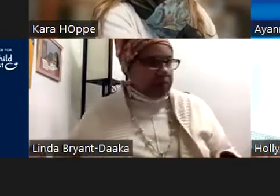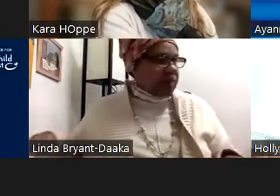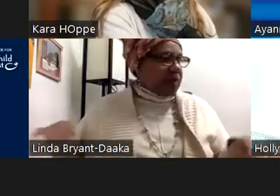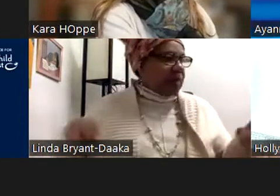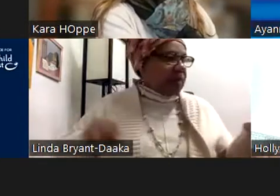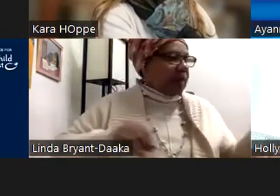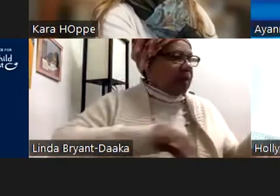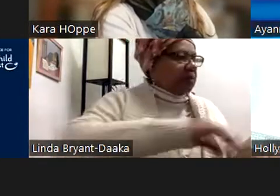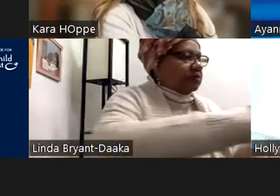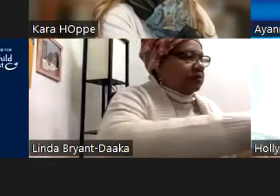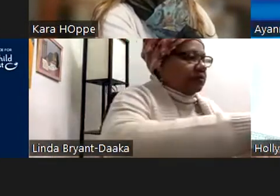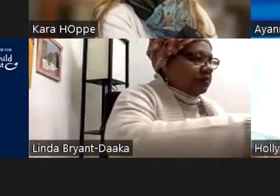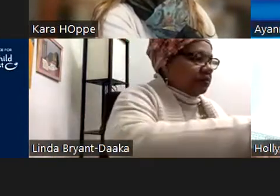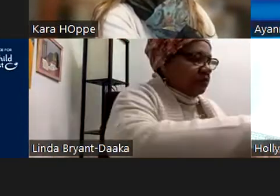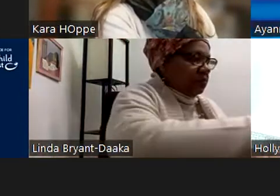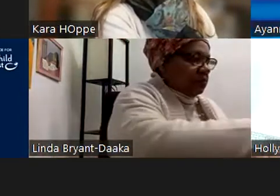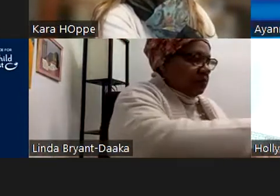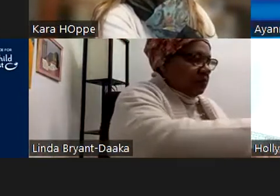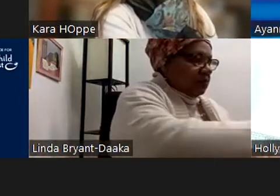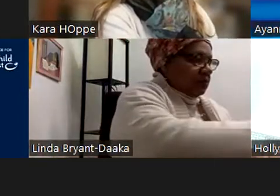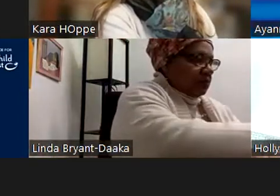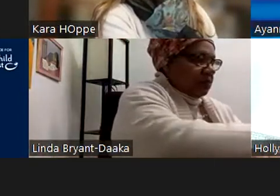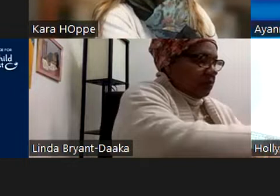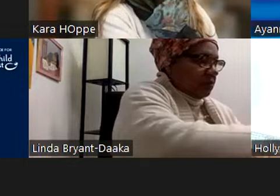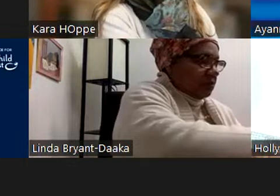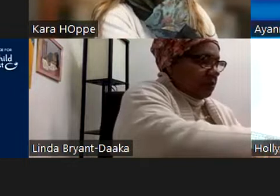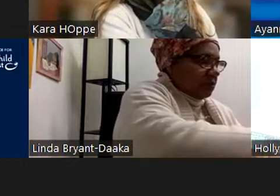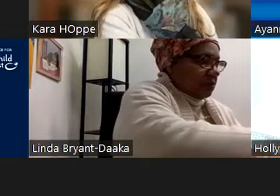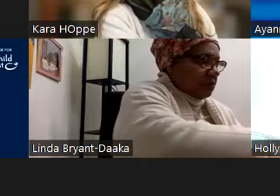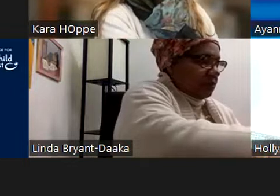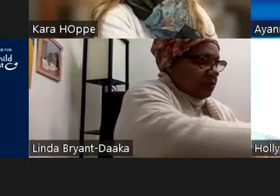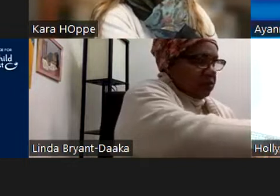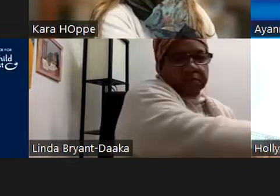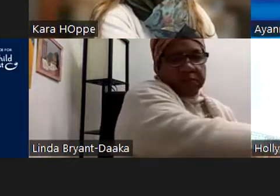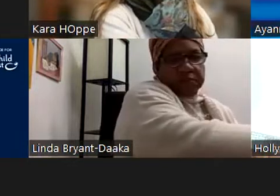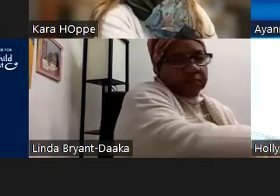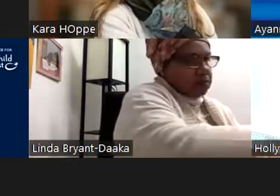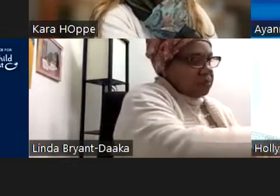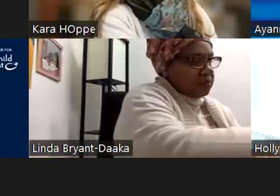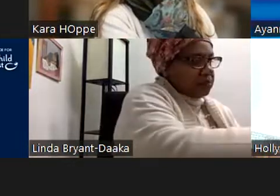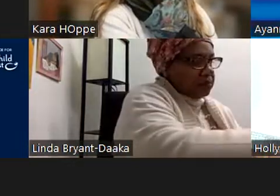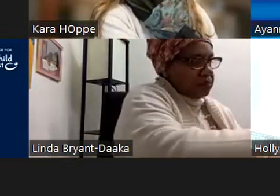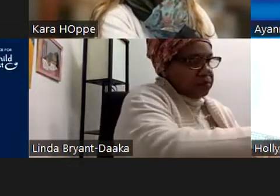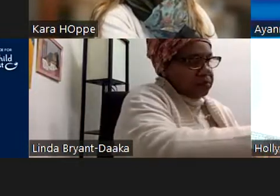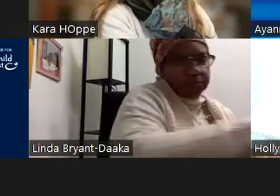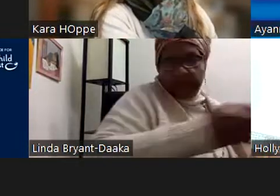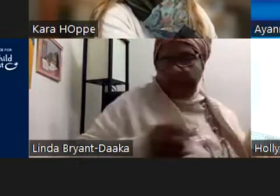child, and then provides ongoing home visits to do the child's second birthday. Through client-center visits,